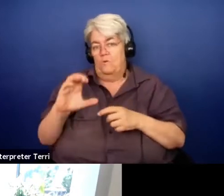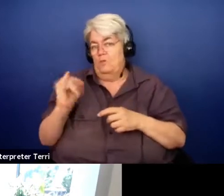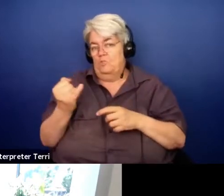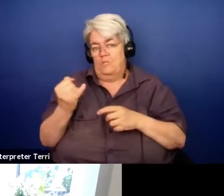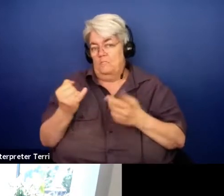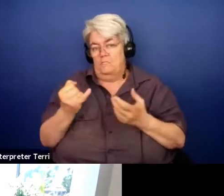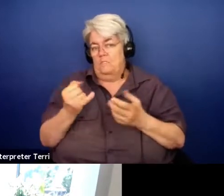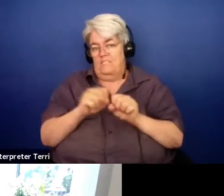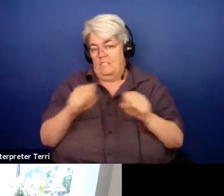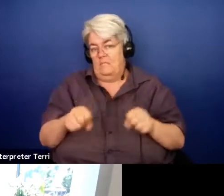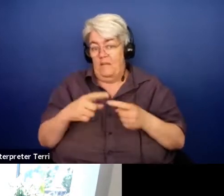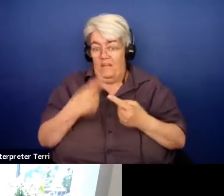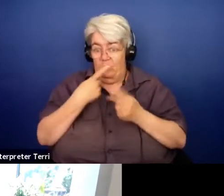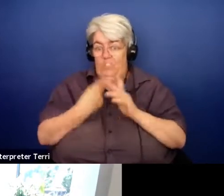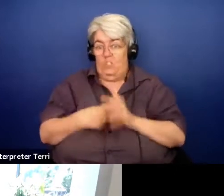to tackle it. It is going to be opening